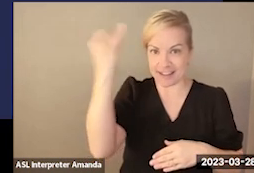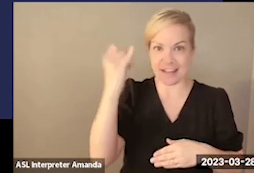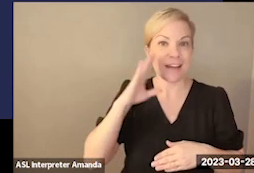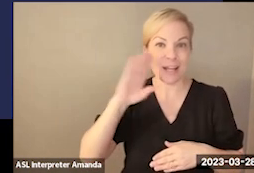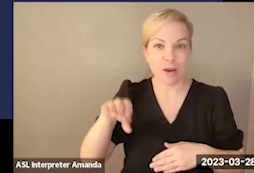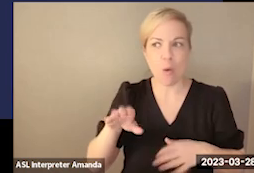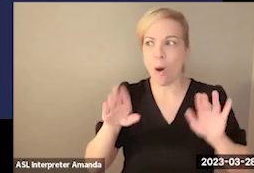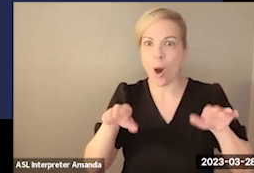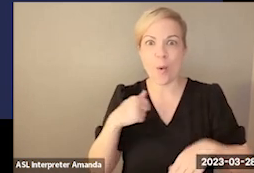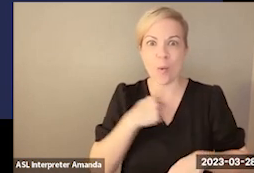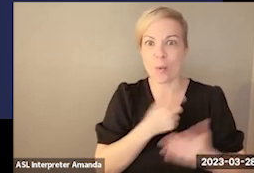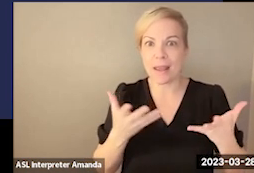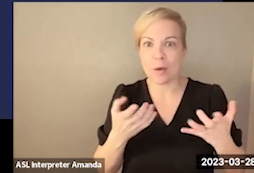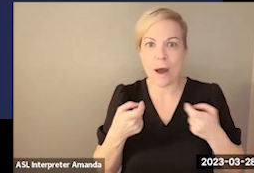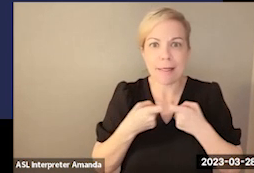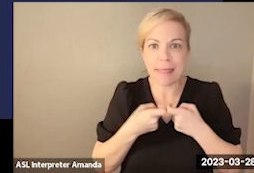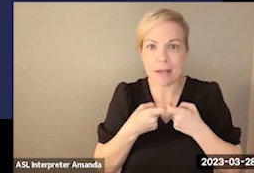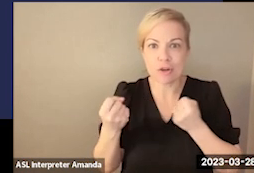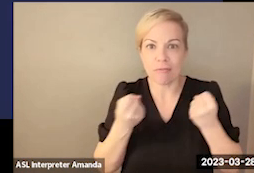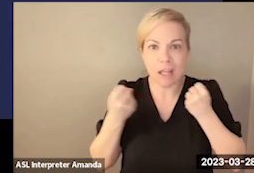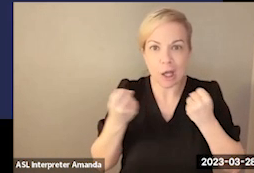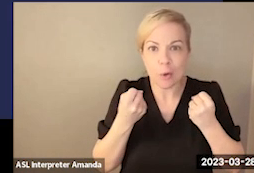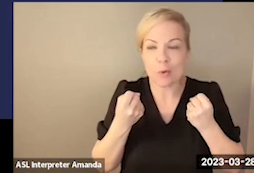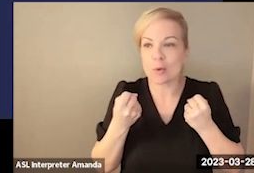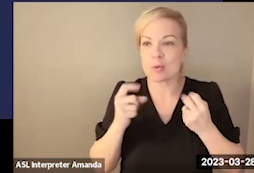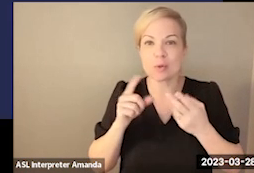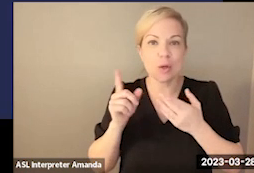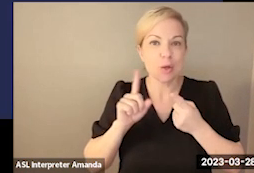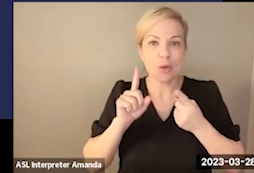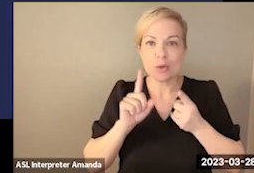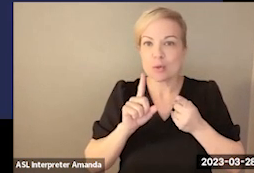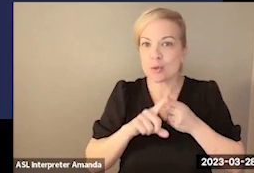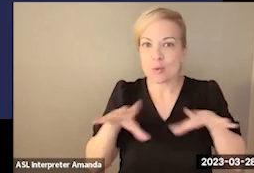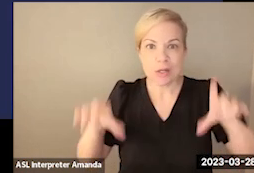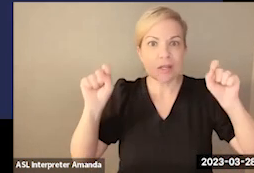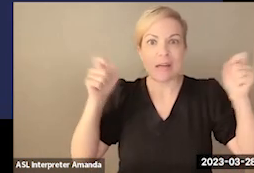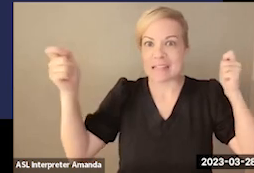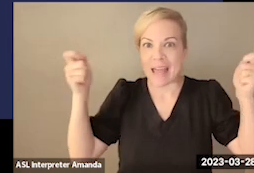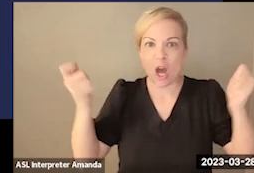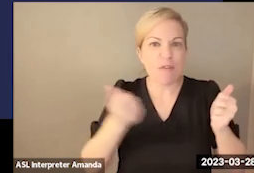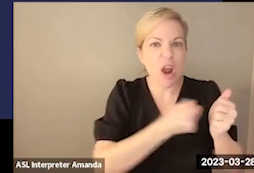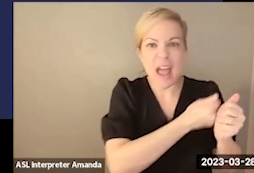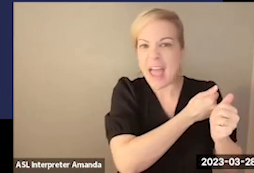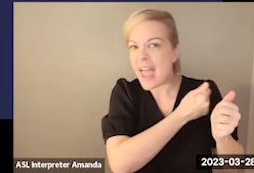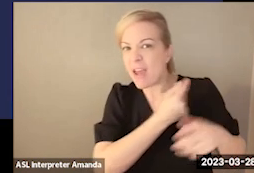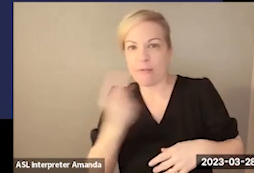Debbie Stine, Science & Technology Policy Academy: you know, like electric vehicles. Debbie Stine, Science & Technology Policy Academy: to take over every every one of our fleet vehicles.